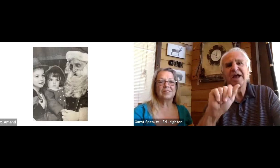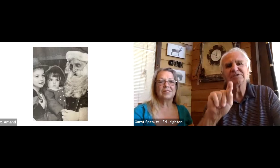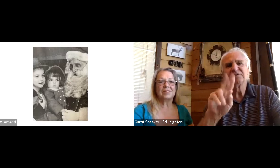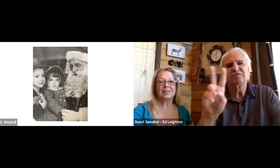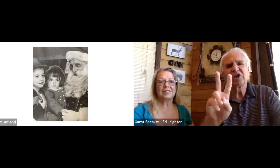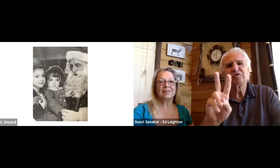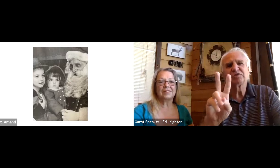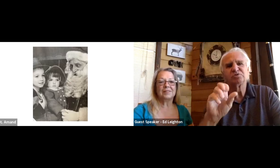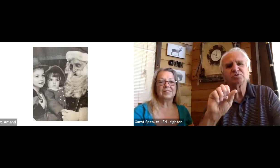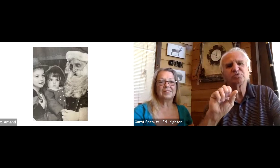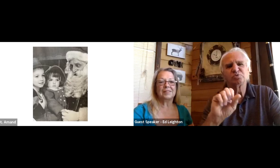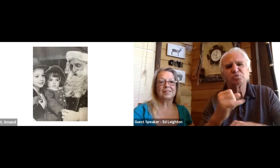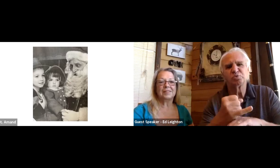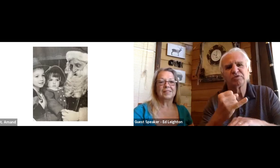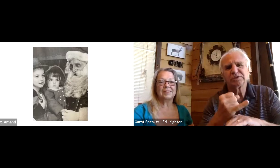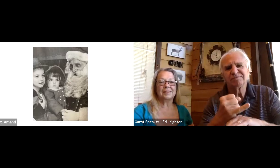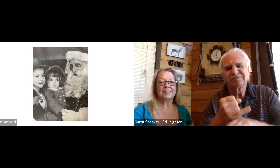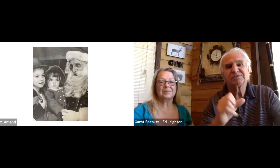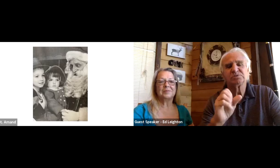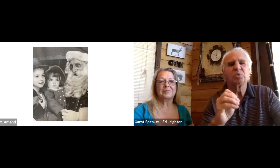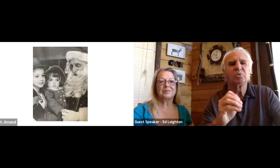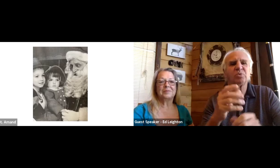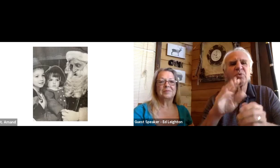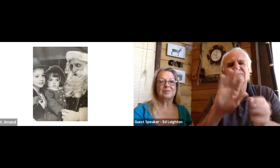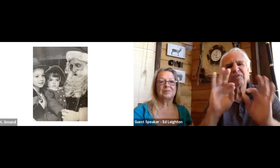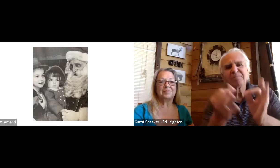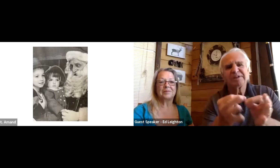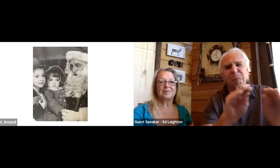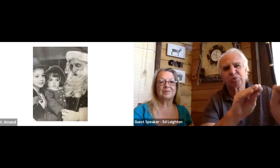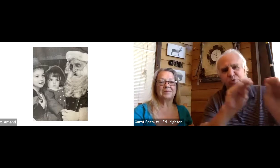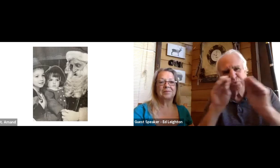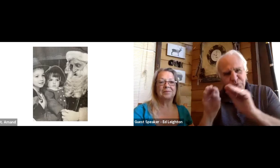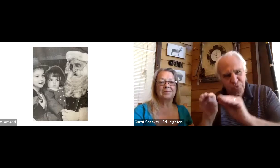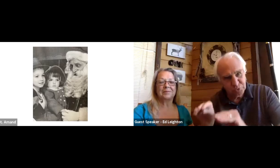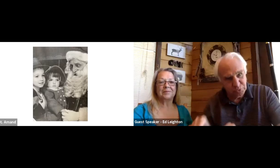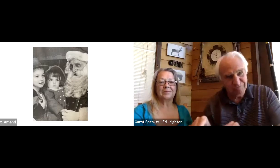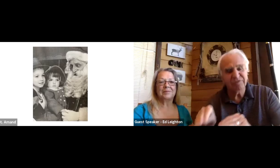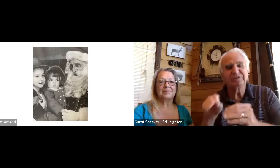to teach bakery skills at the Vancouver School for the Deaf,